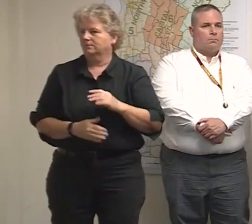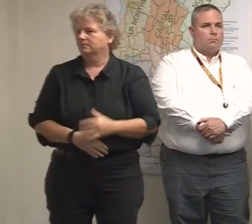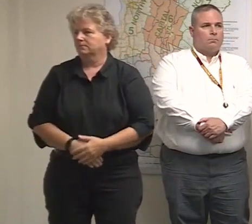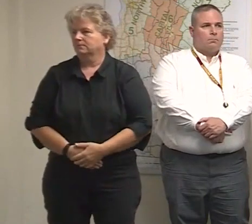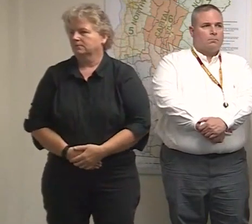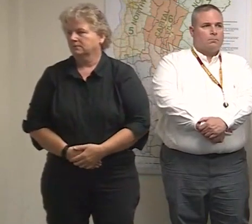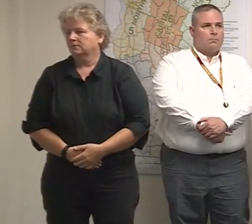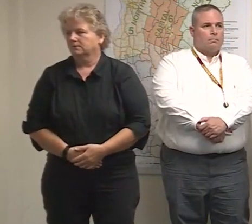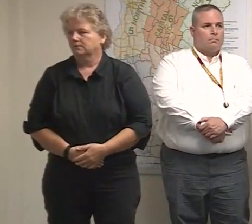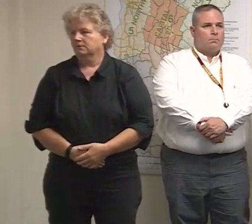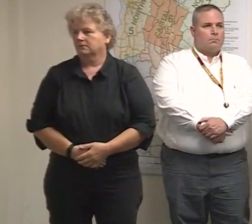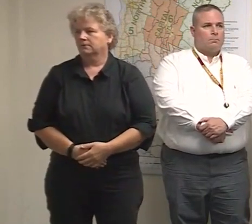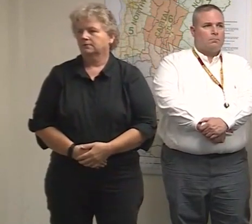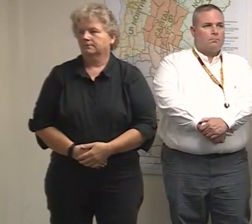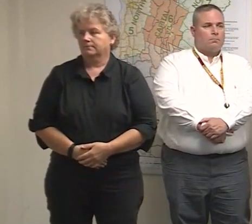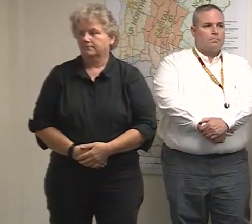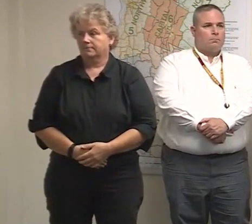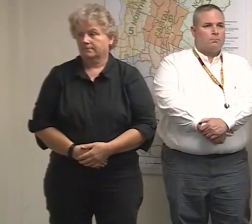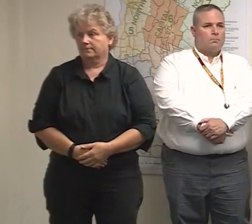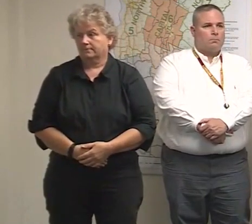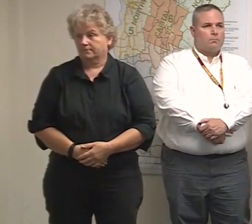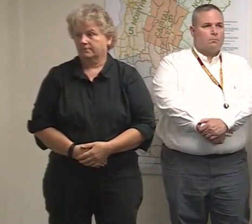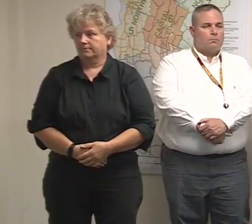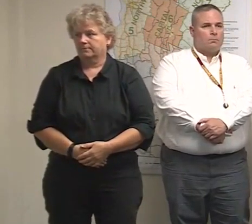AND THAT TAKES A LITTLE BIT OF TIME.